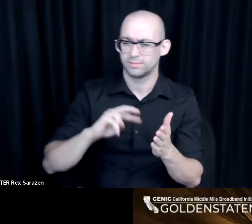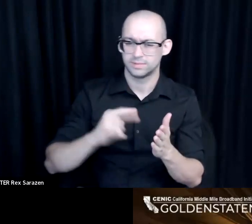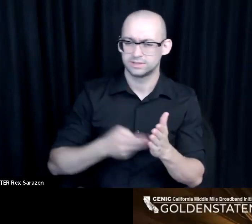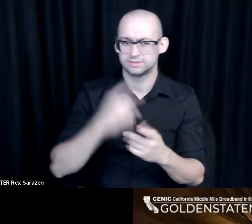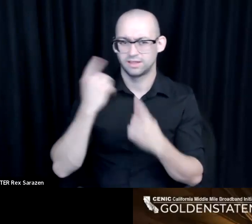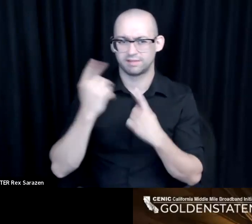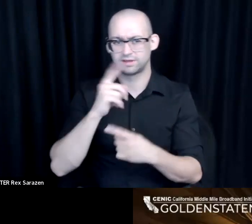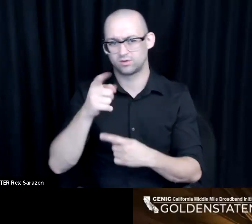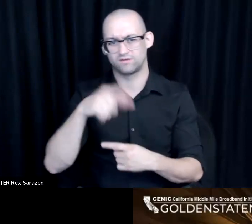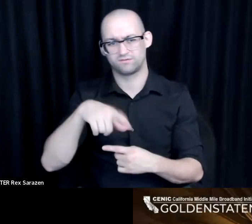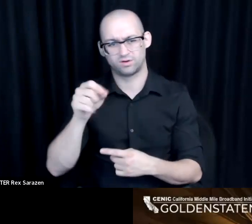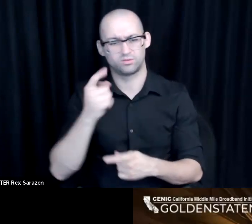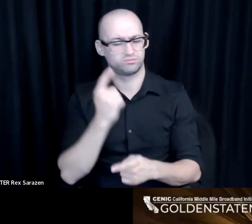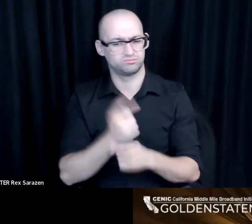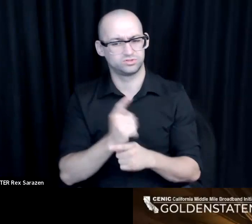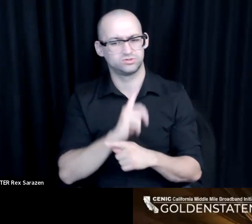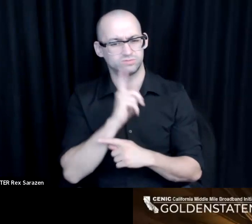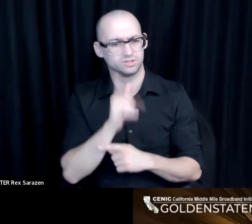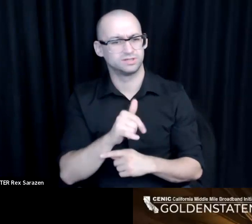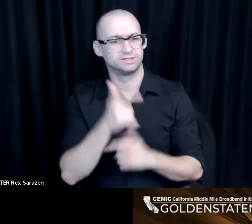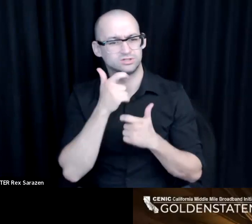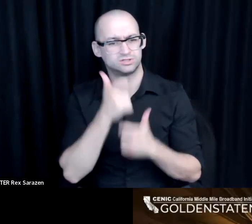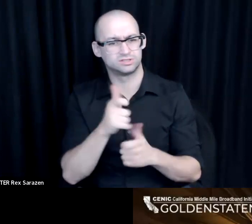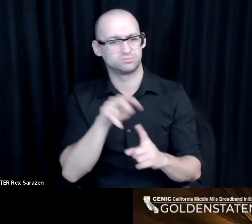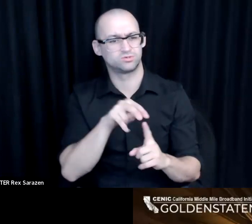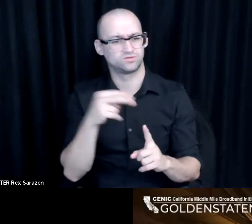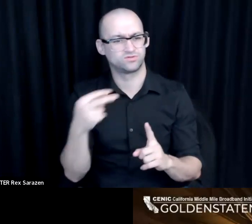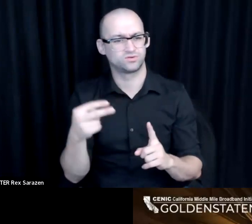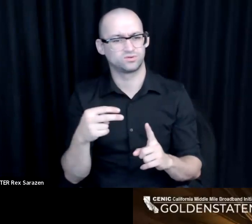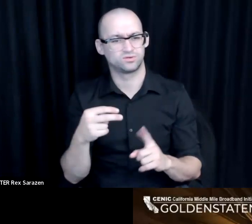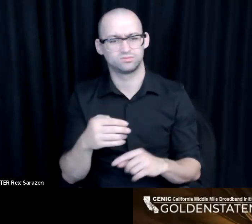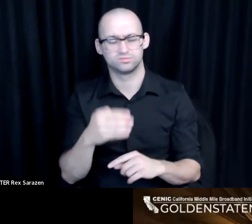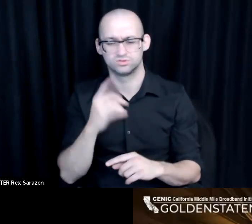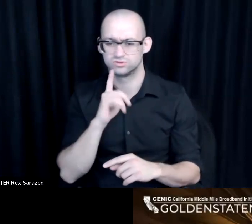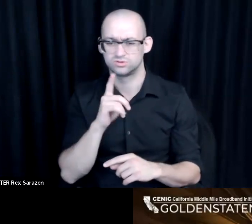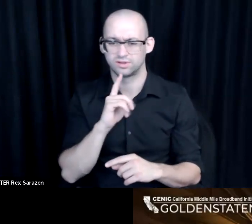interesting perspective and view on this. Sure, thank you, Scott, and thanks everyone.